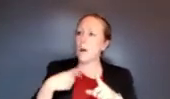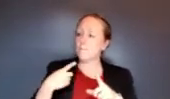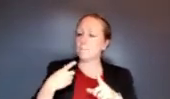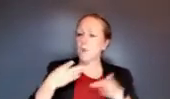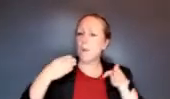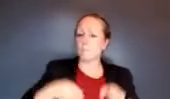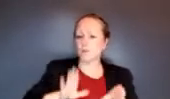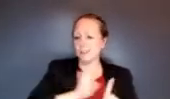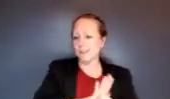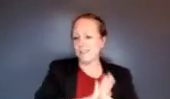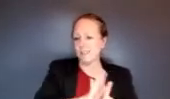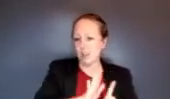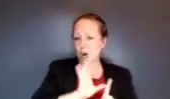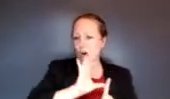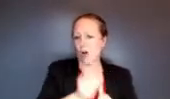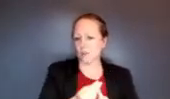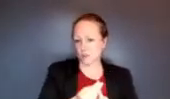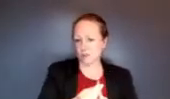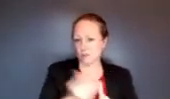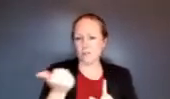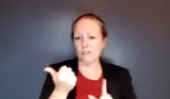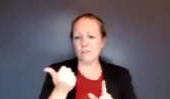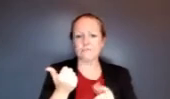alternative healing methods to be aware of.